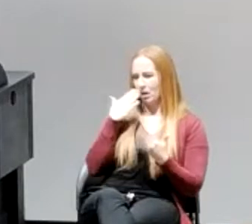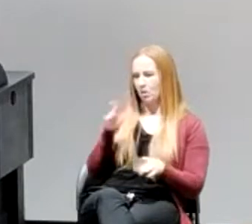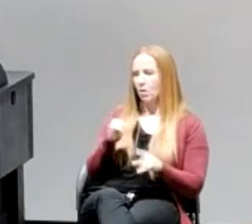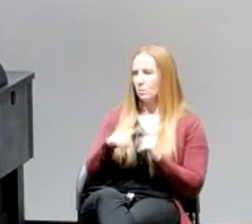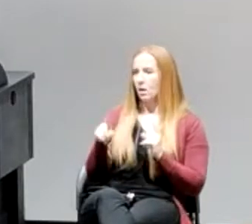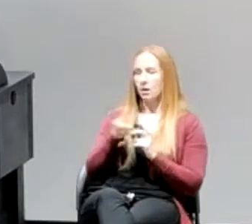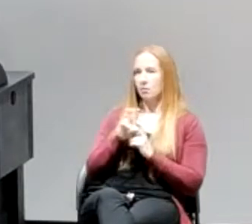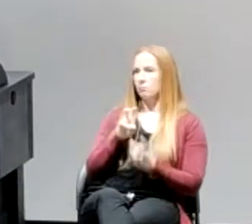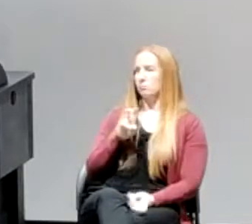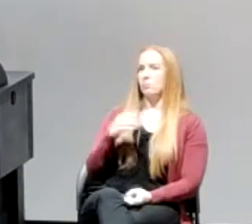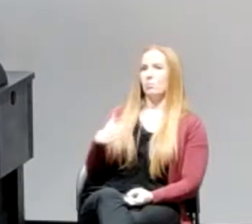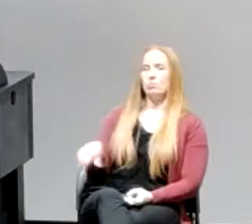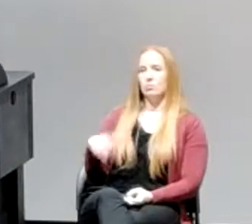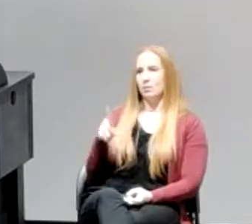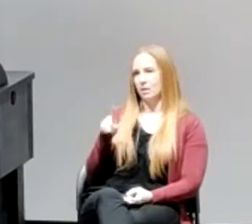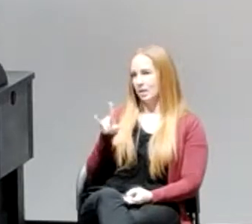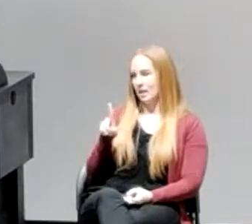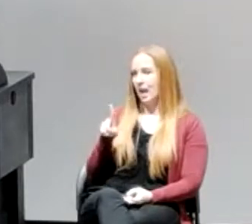them to be effective leaders and help them longer term.